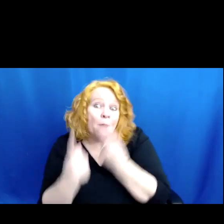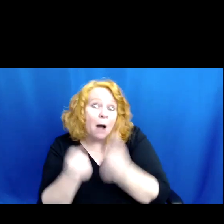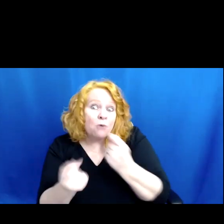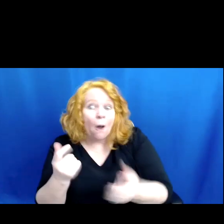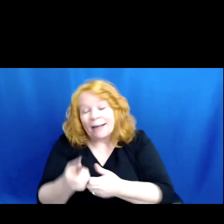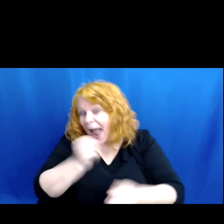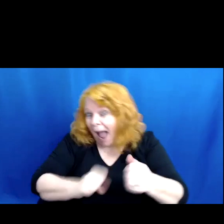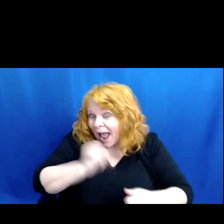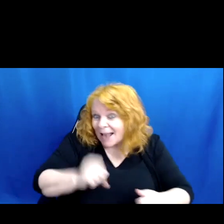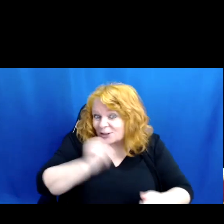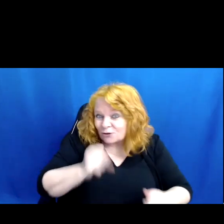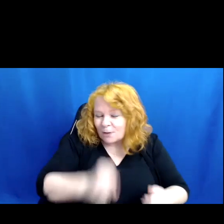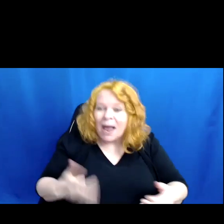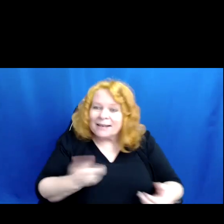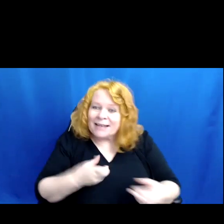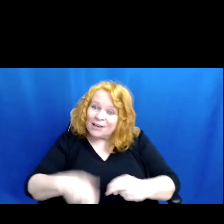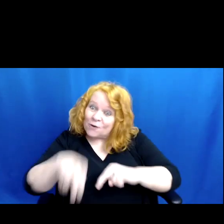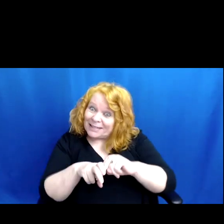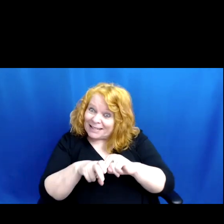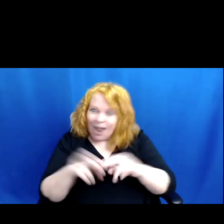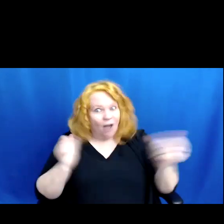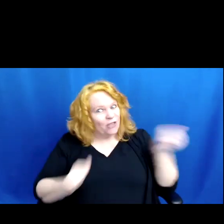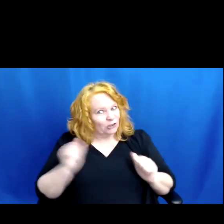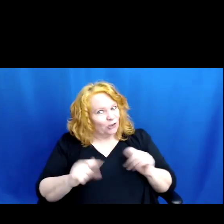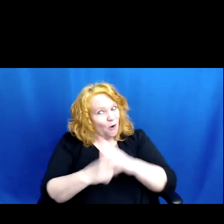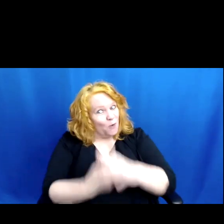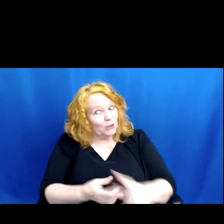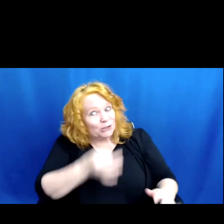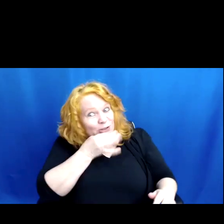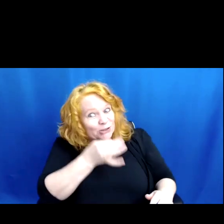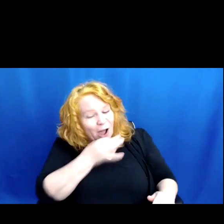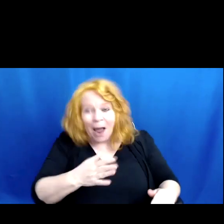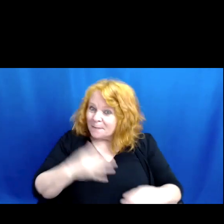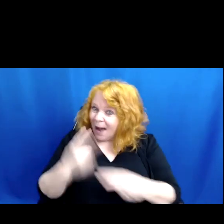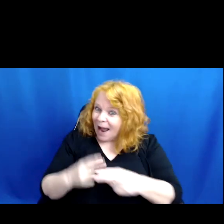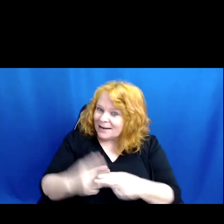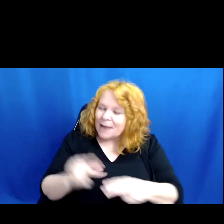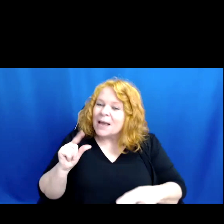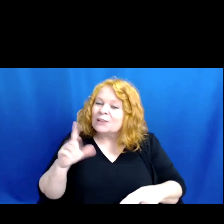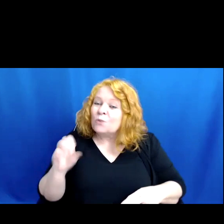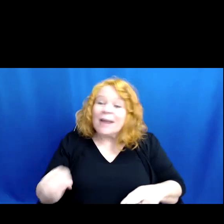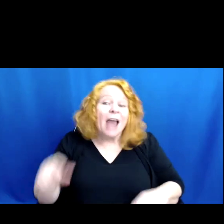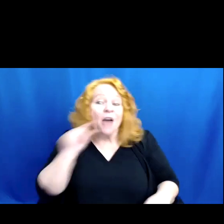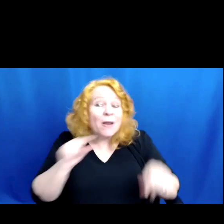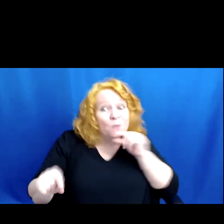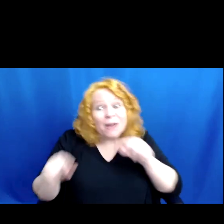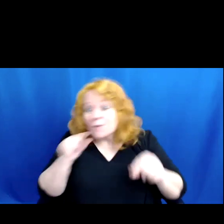Take your front row seats. The show is about to start. my name is, Gwyn, Gwyn, Gwyn, Gwyn Gwynnie, Gwyn, Gwyn.